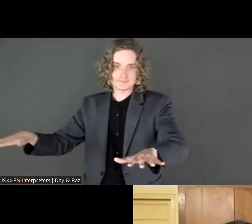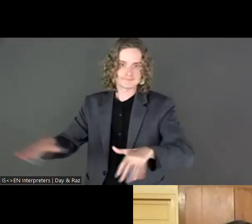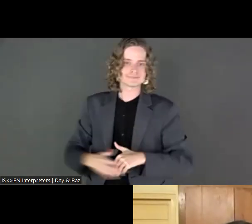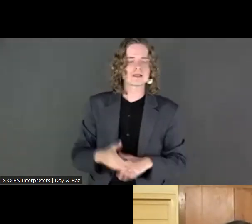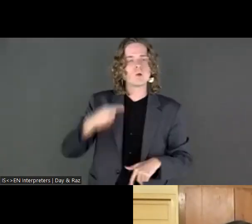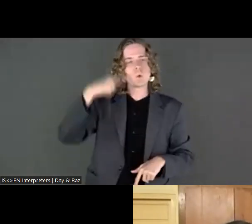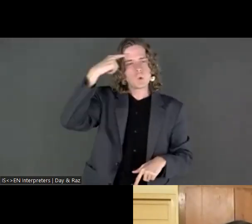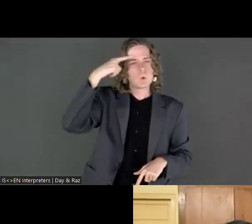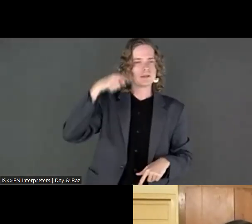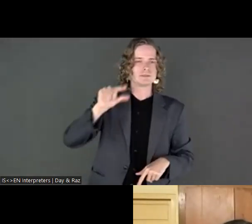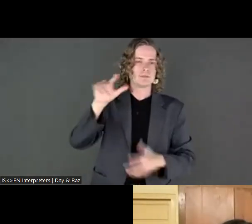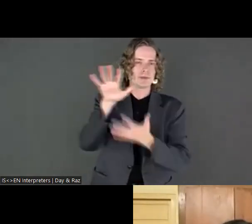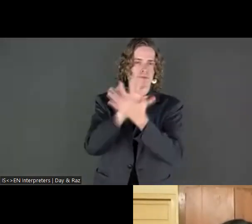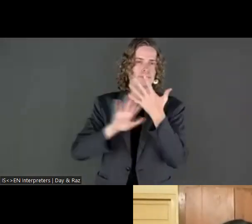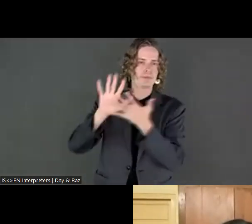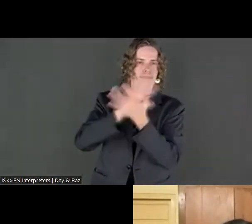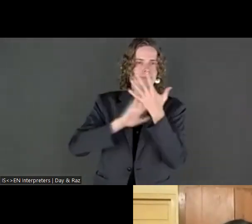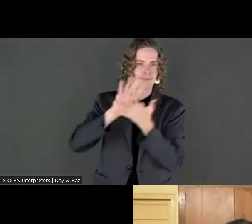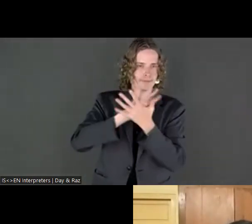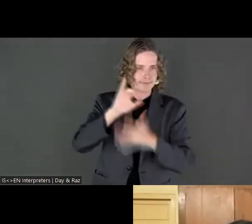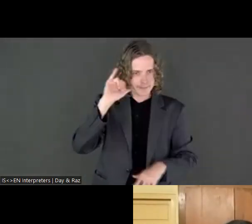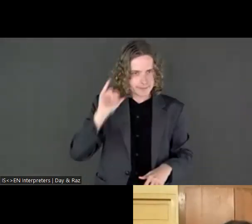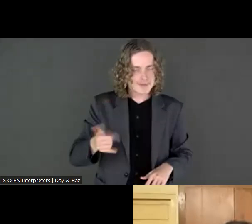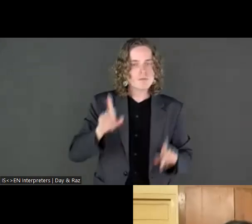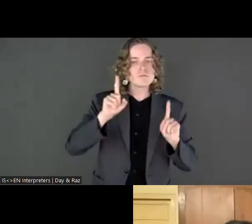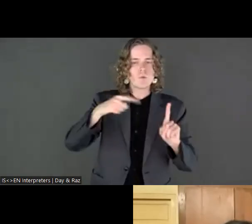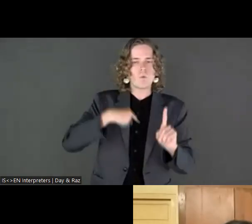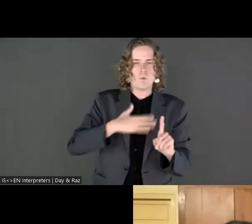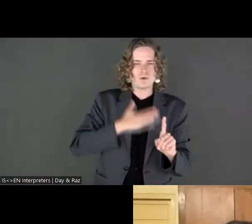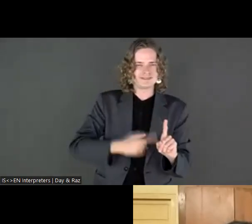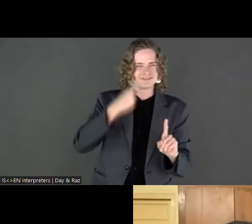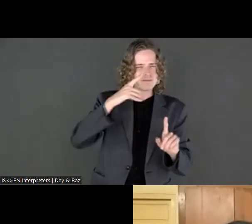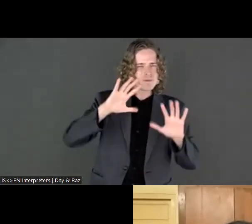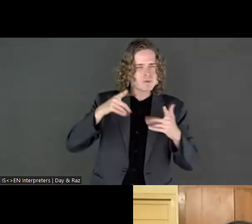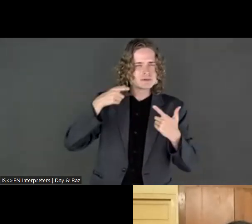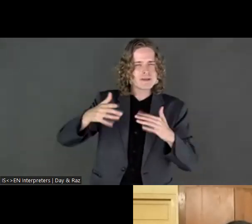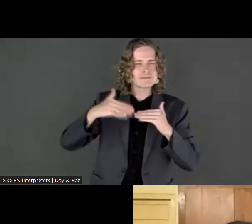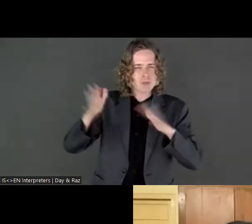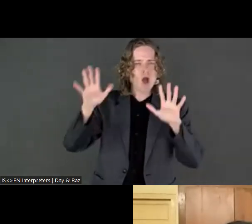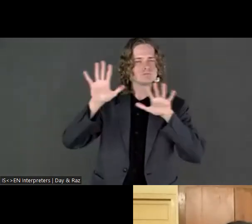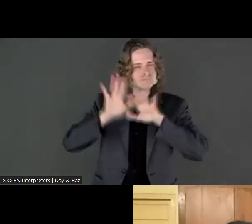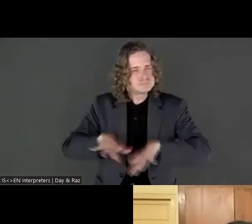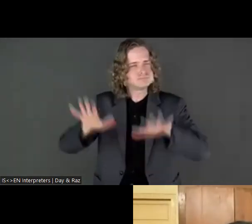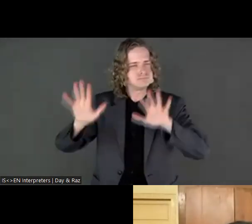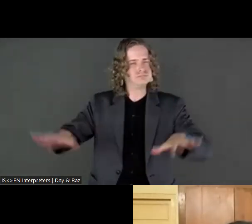that actually a ground reality. But to say that what we are doing from what I think projects like